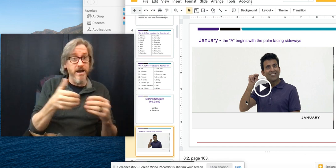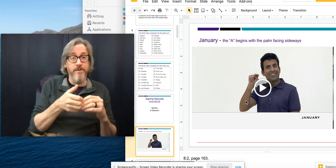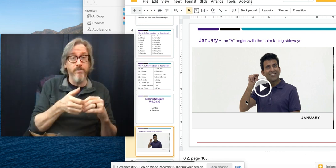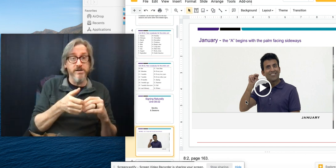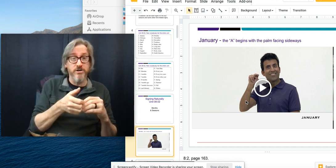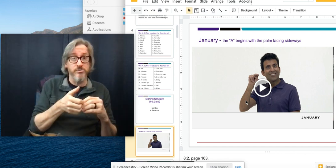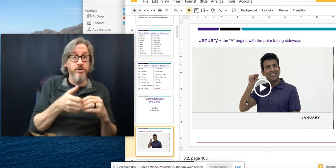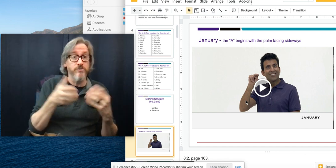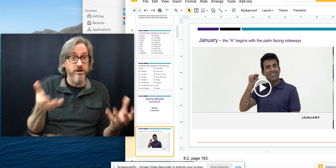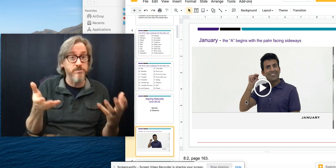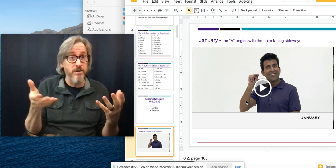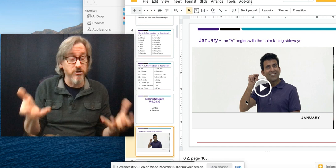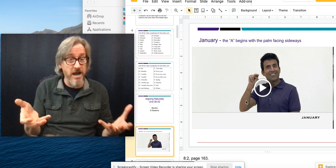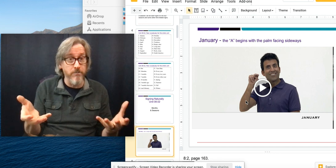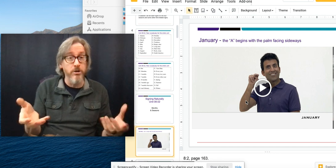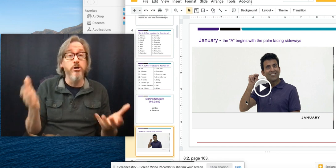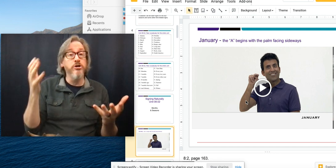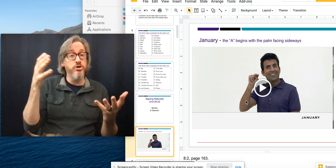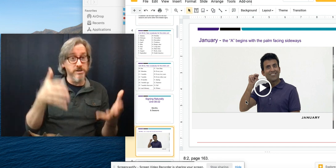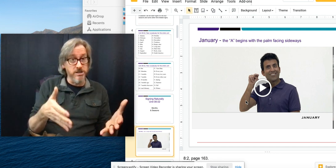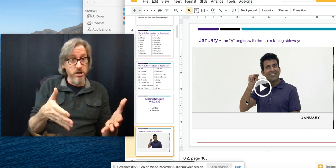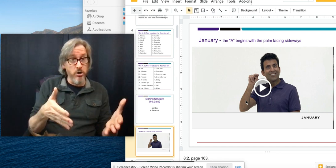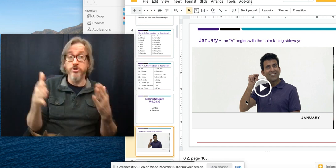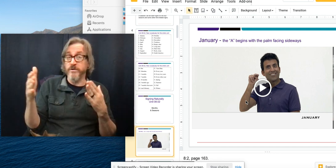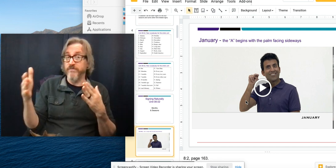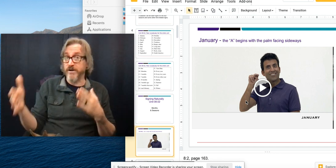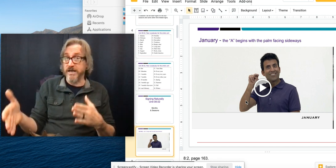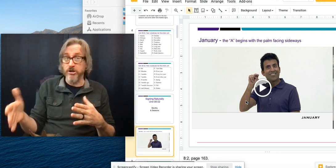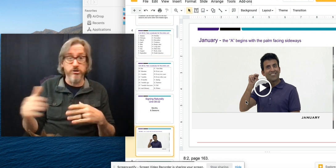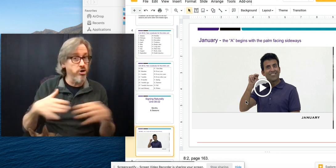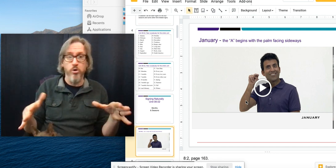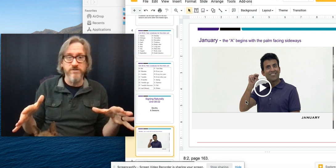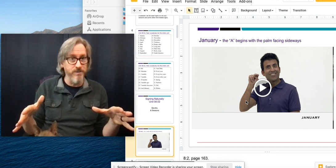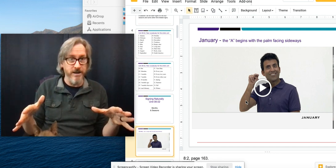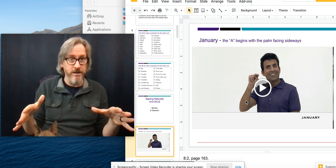why I stress when you're fingerspelling your name do it slow do it very clear don't go for Speed